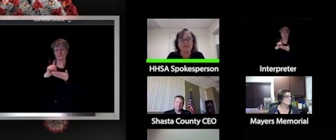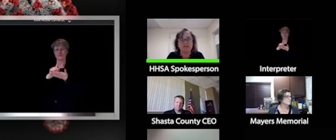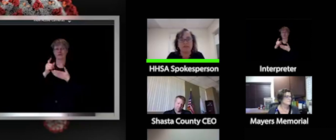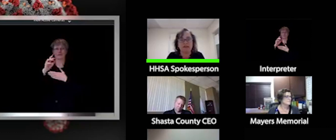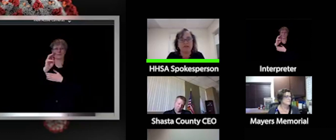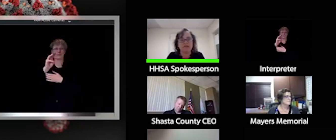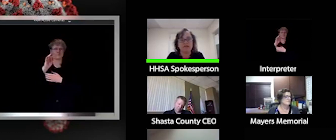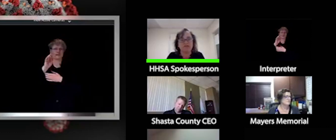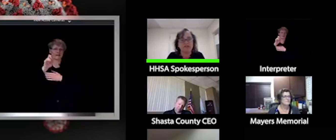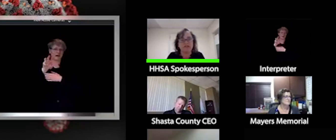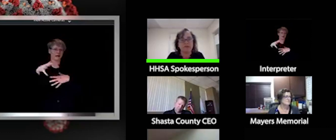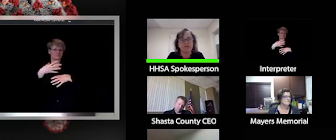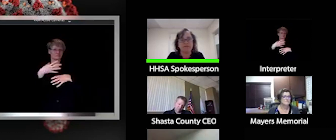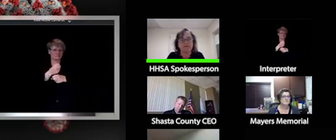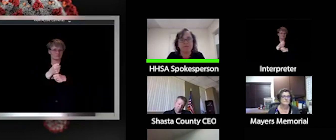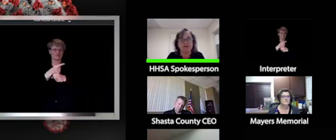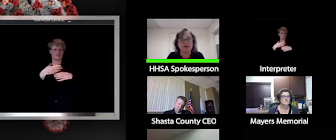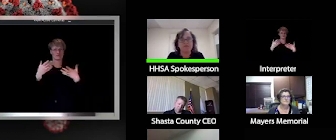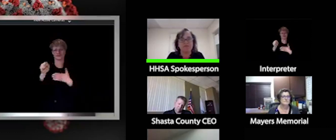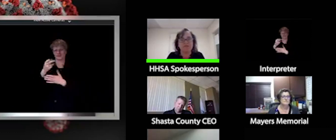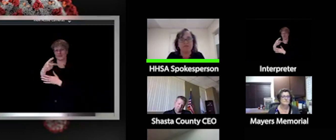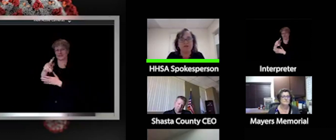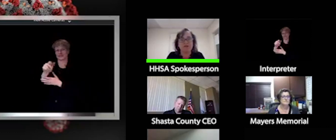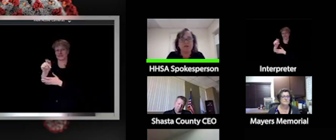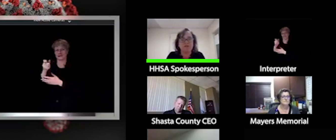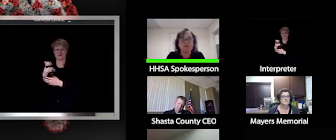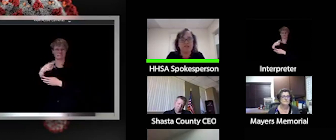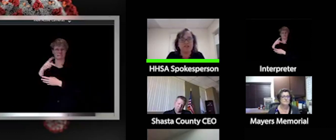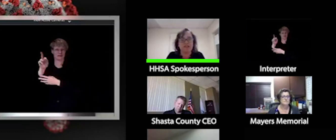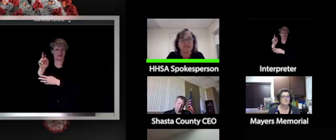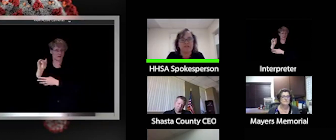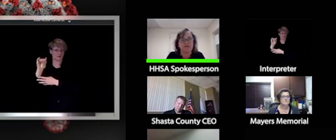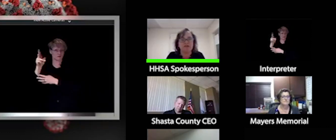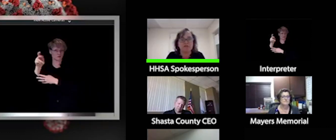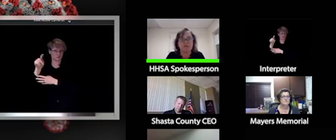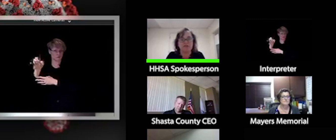County. I’m Kerri Schuette, the Public Information Officer for the Shasta County Health and Human